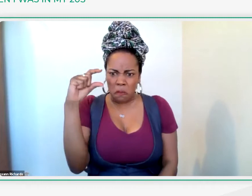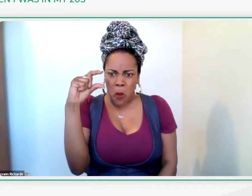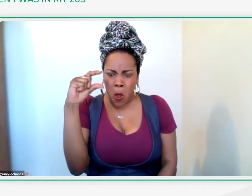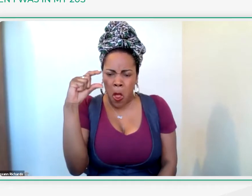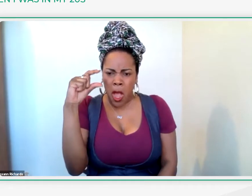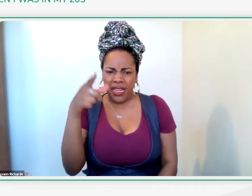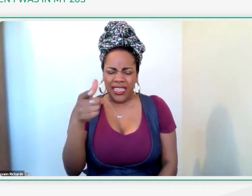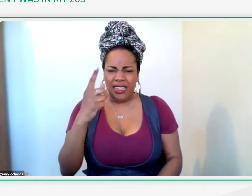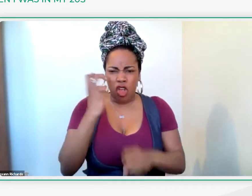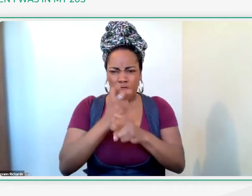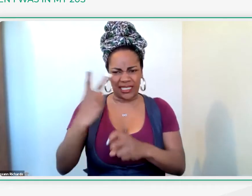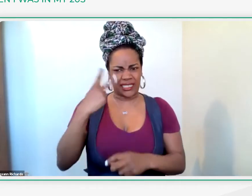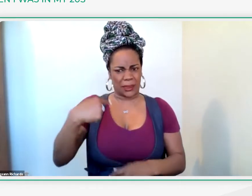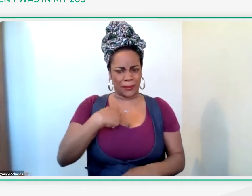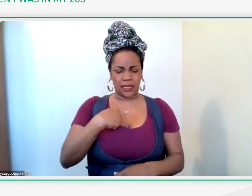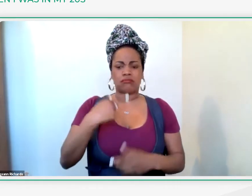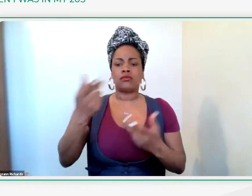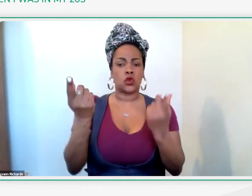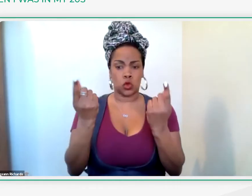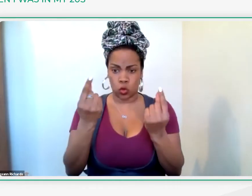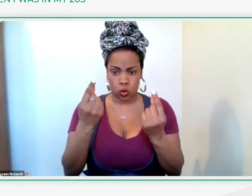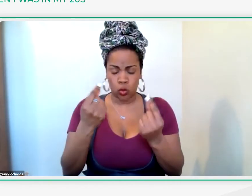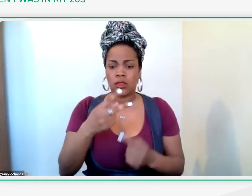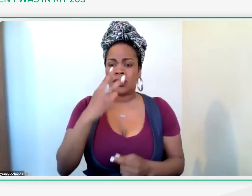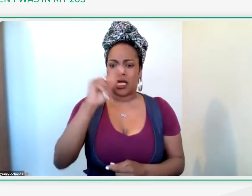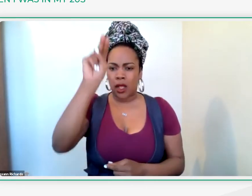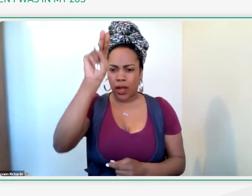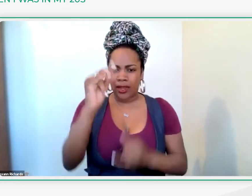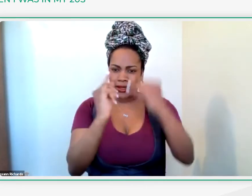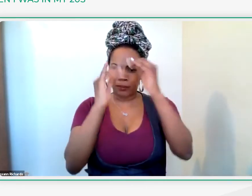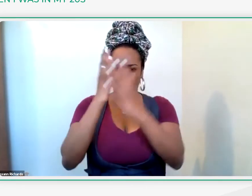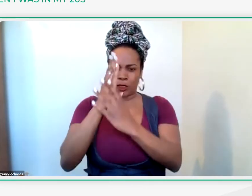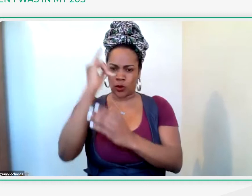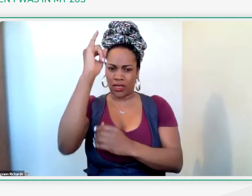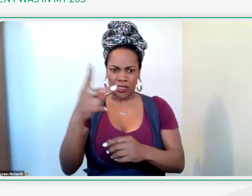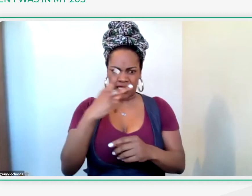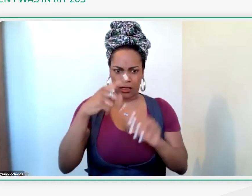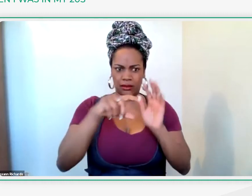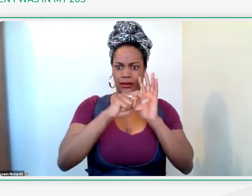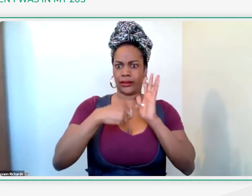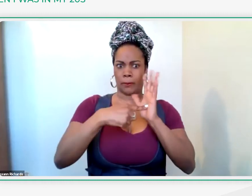If you are on the Zoom, and I look a bit small or I'm difficult to see,